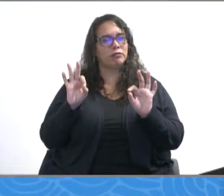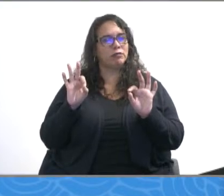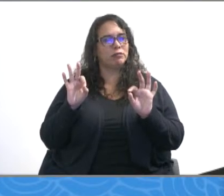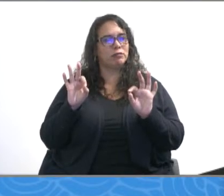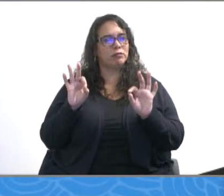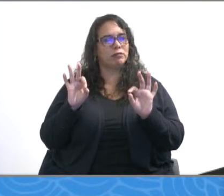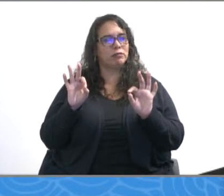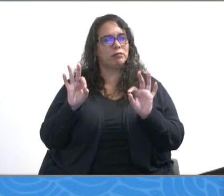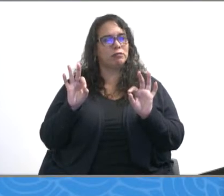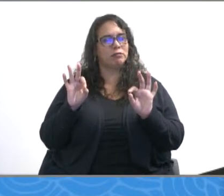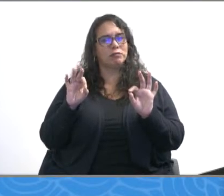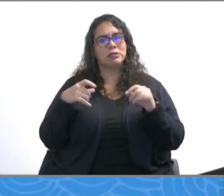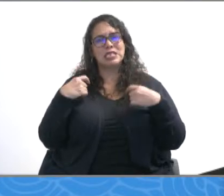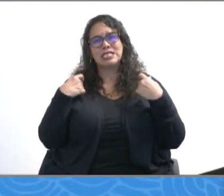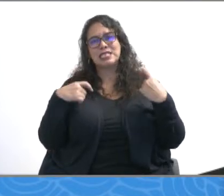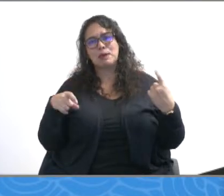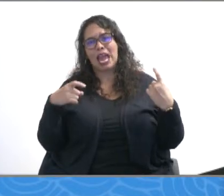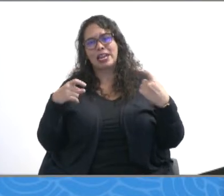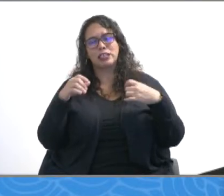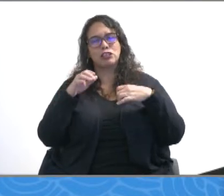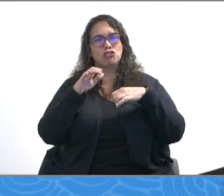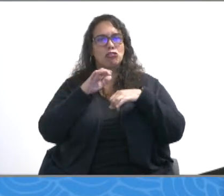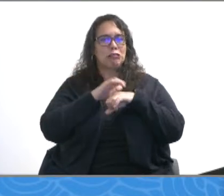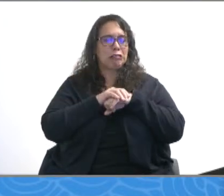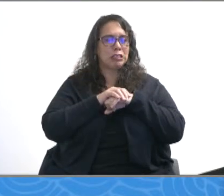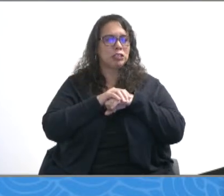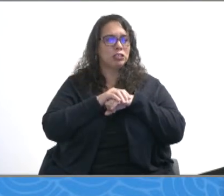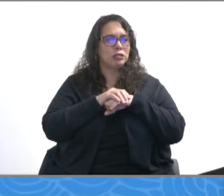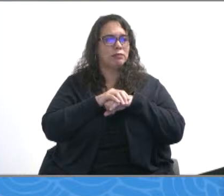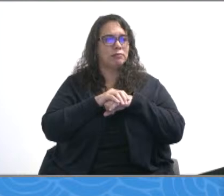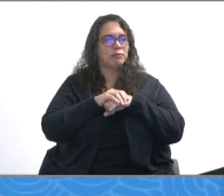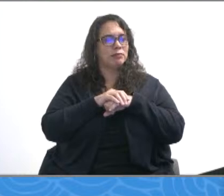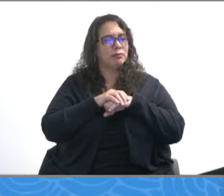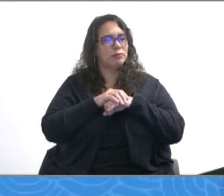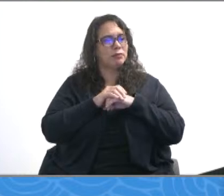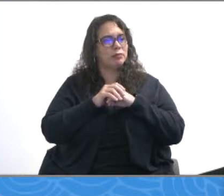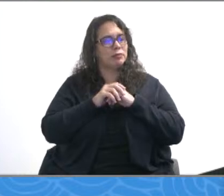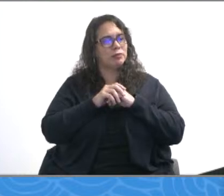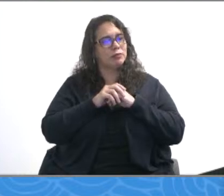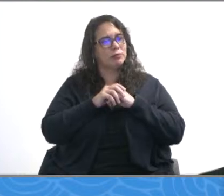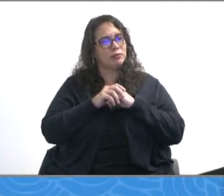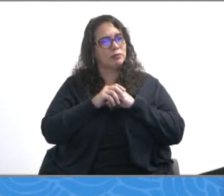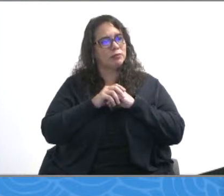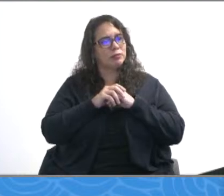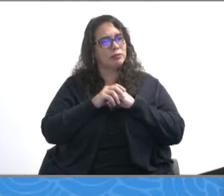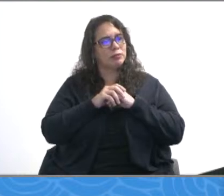but I can select a Spanish subtitle, but I can also say that we have recorded it